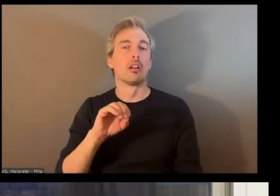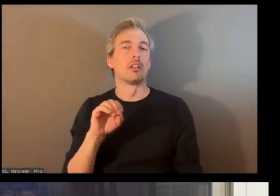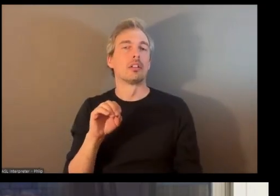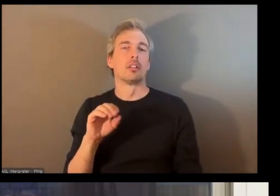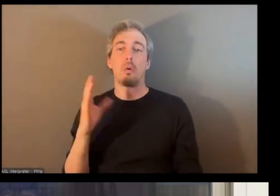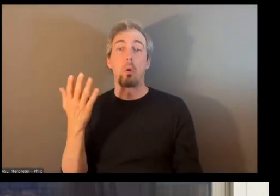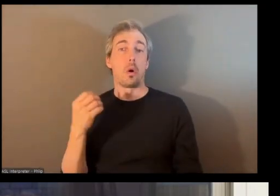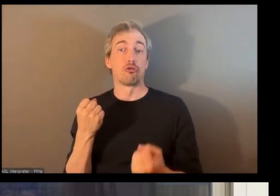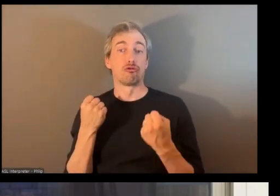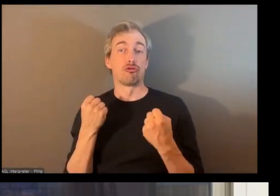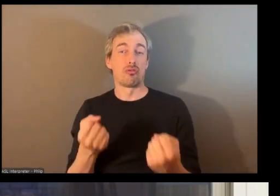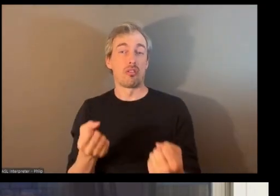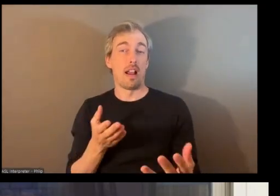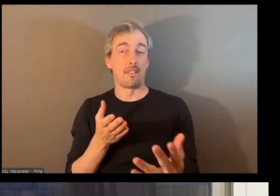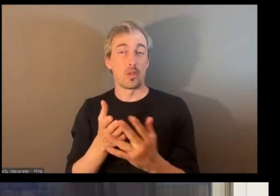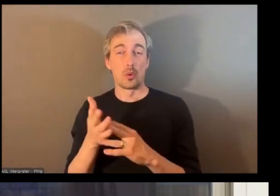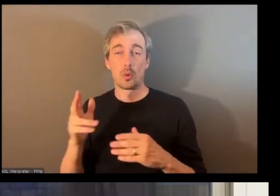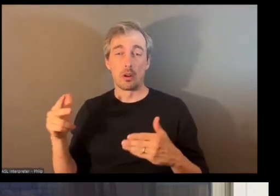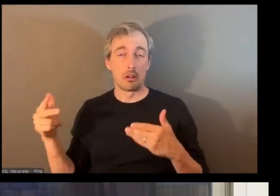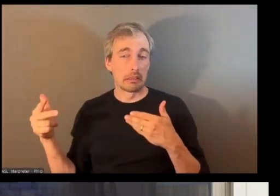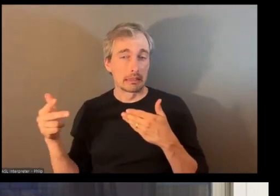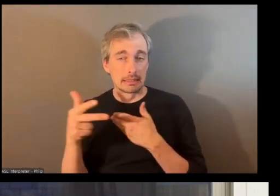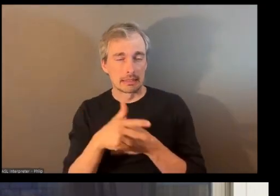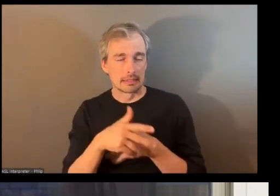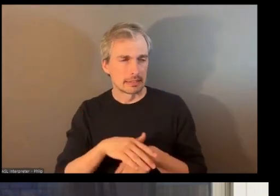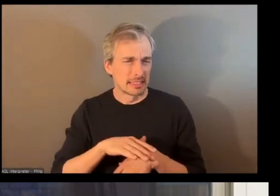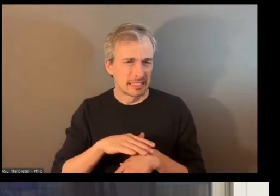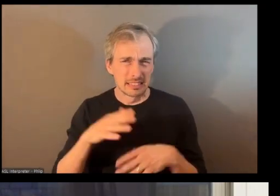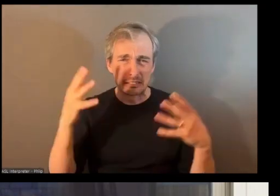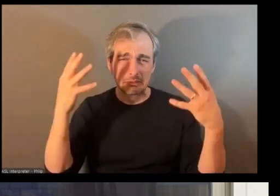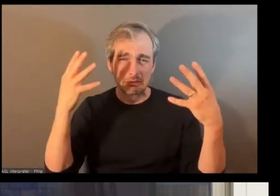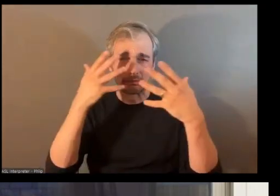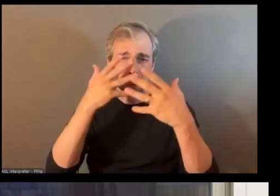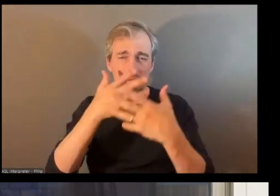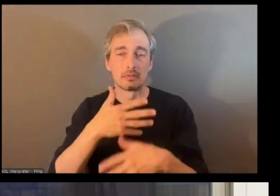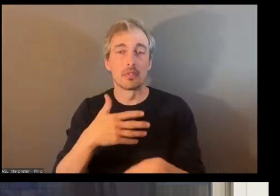say, doesn't speak any of the languages that the ATM offers, and they try to